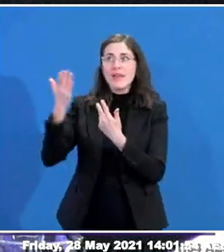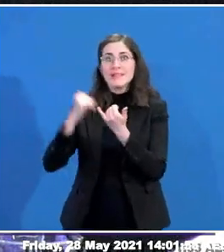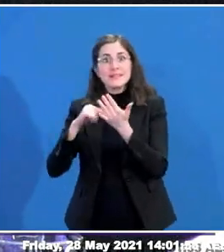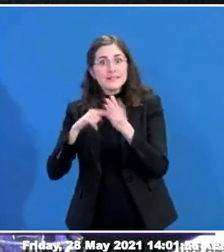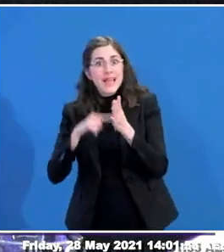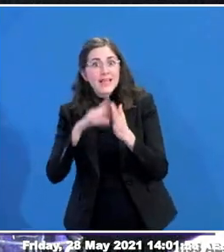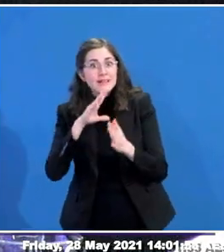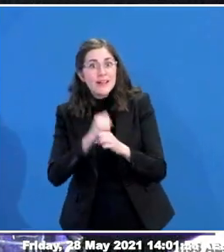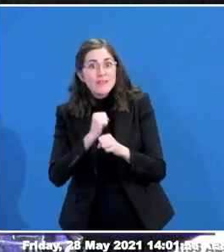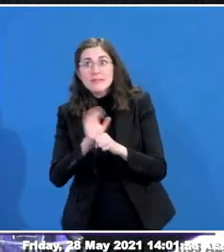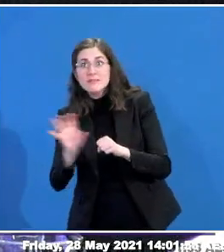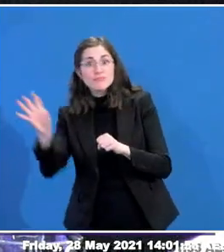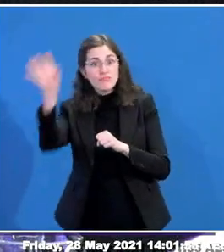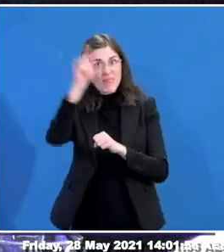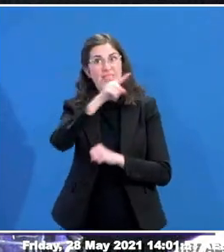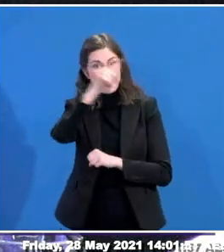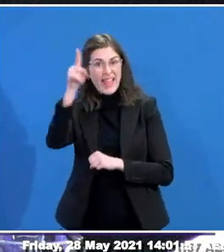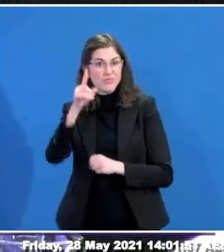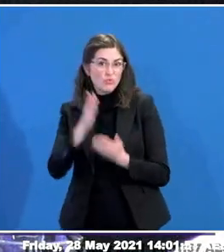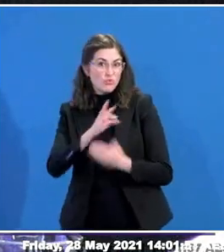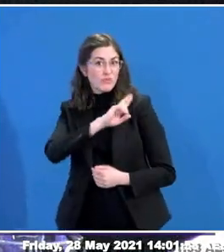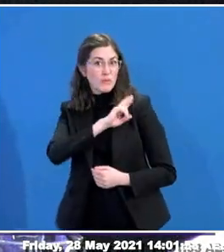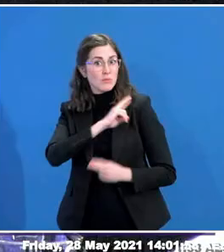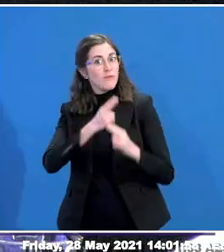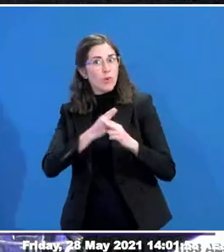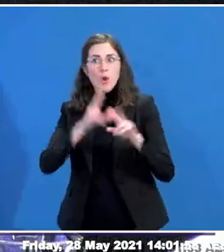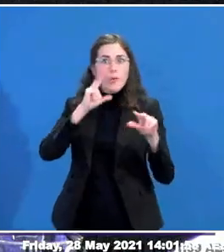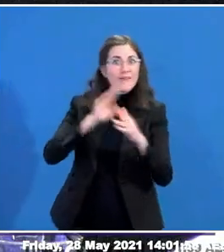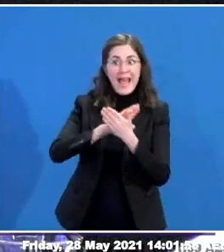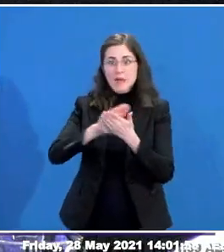Territories are primarily responsible for social housing, we are responsible